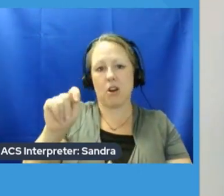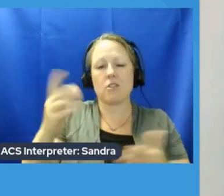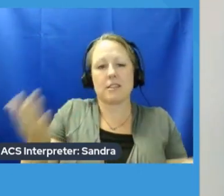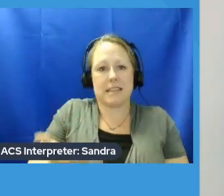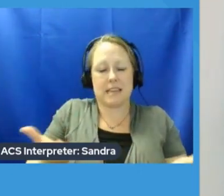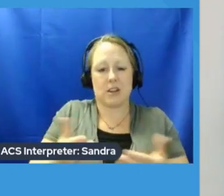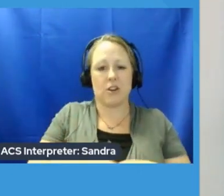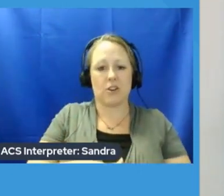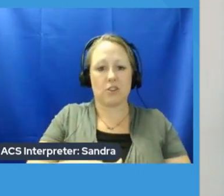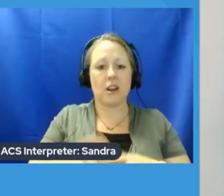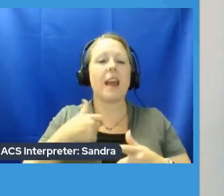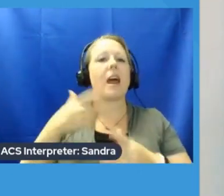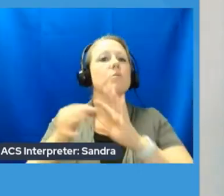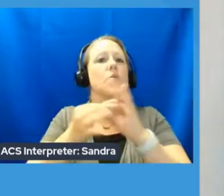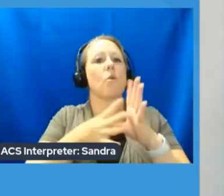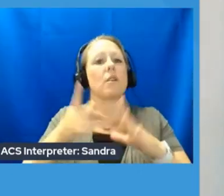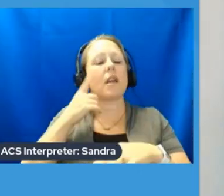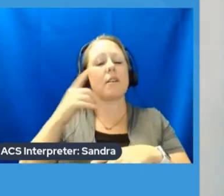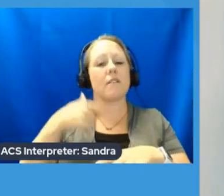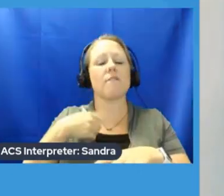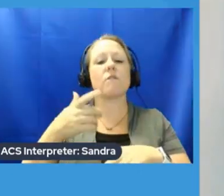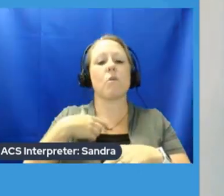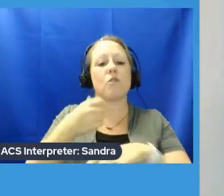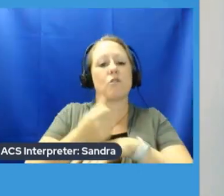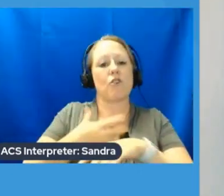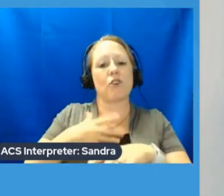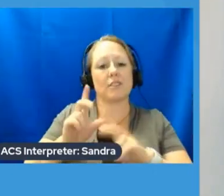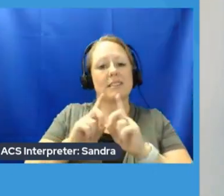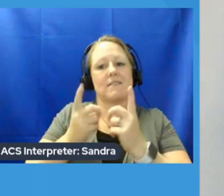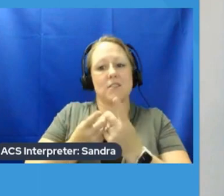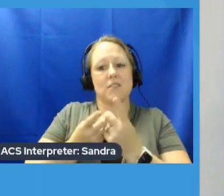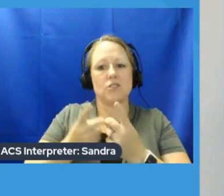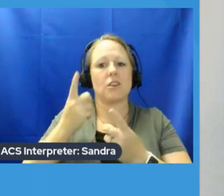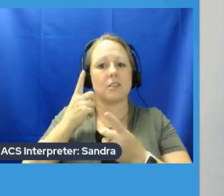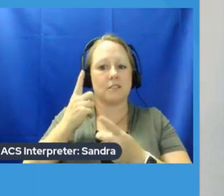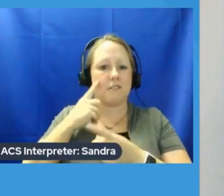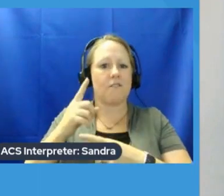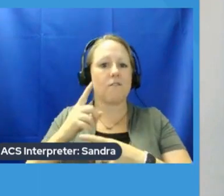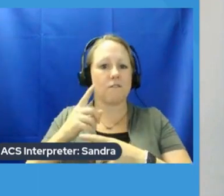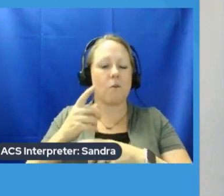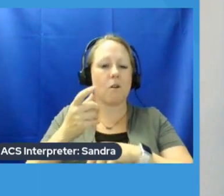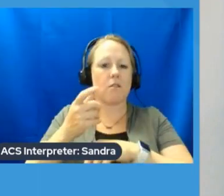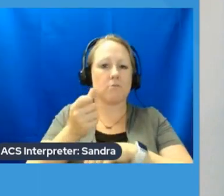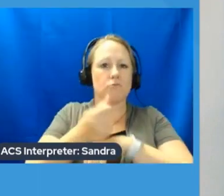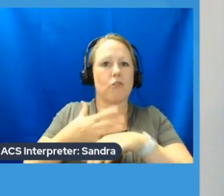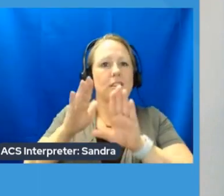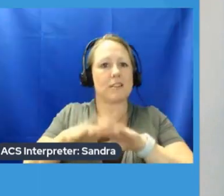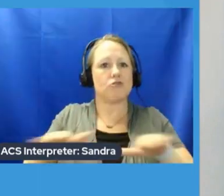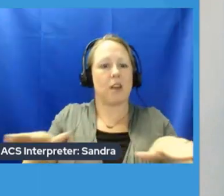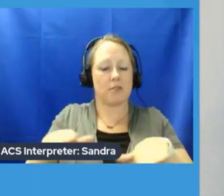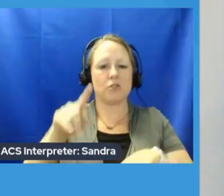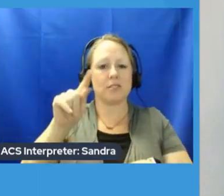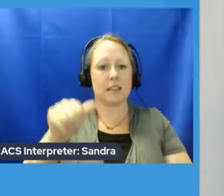of Child Development in Early Education. I've also served as a TA provider for national projects